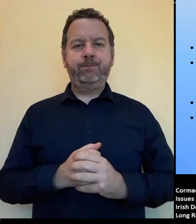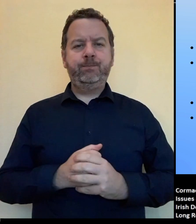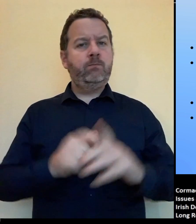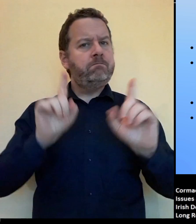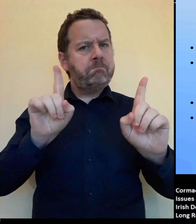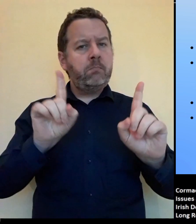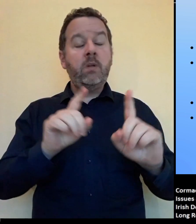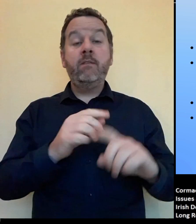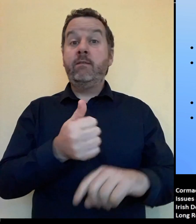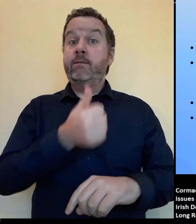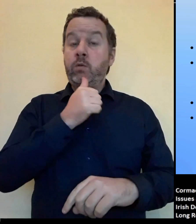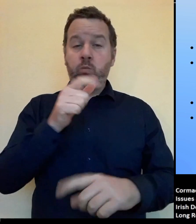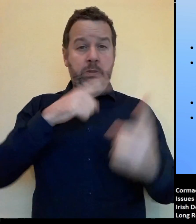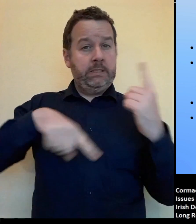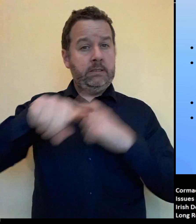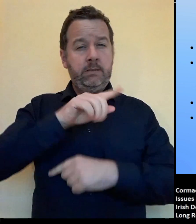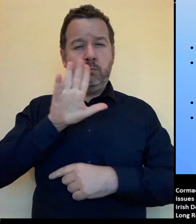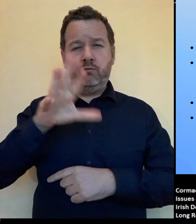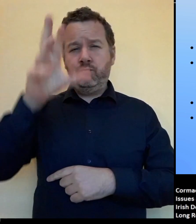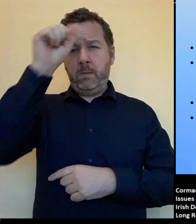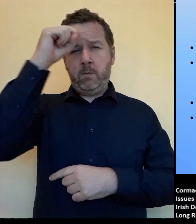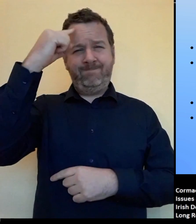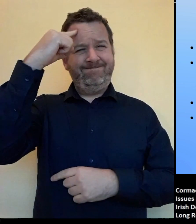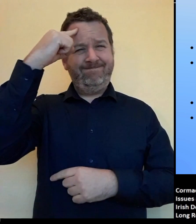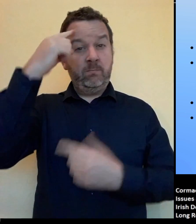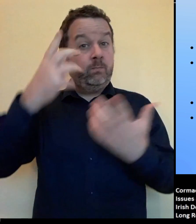Before we begin, we must be conscious that the workhouse system and the nature of poor relief,